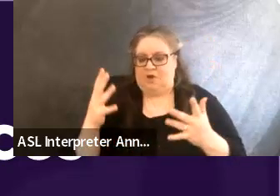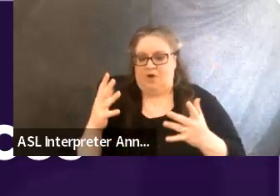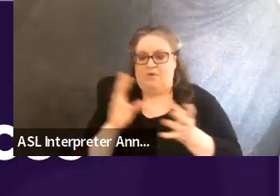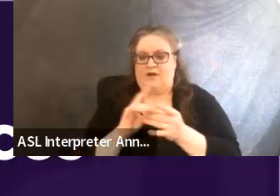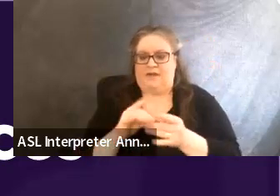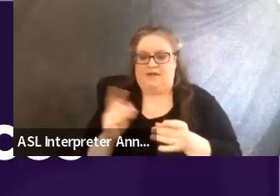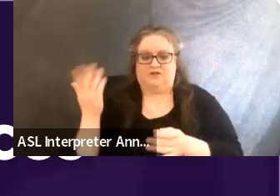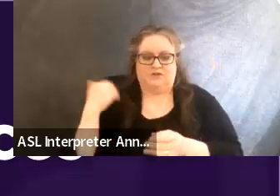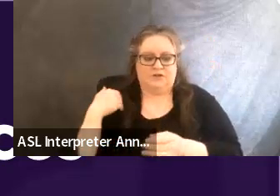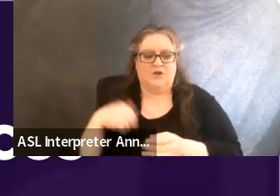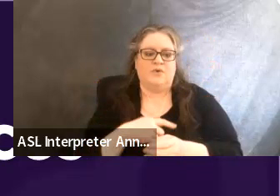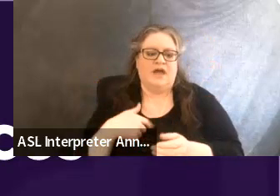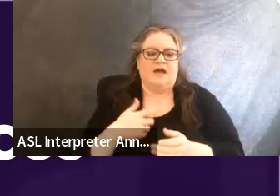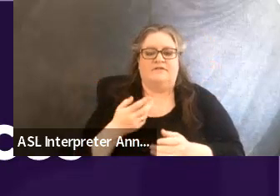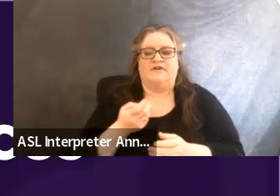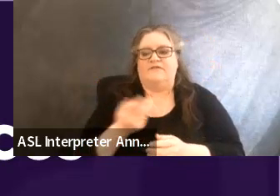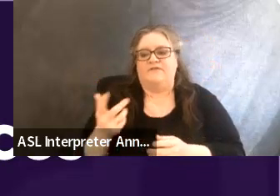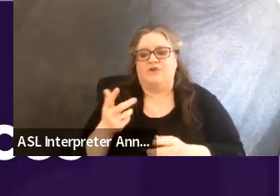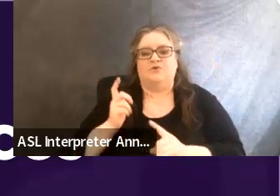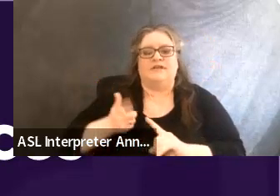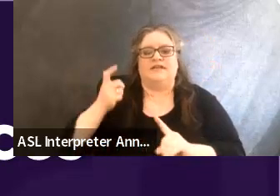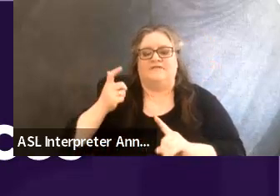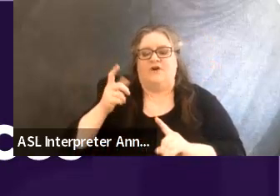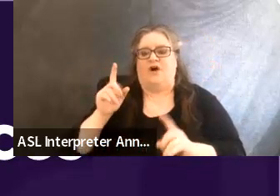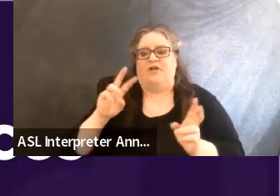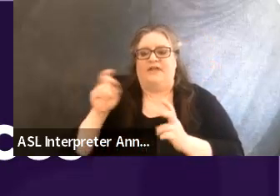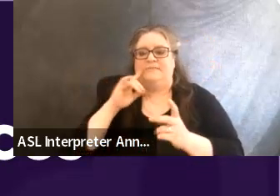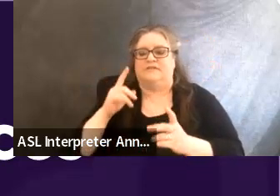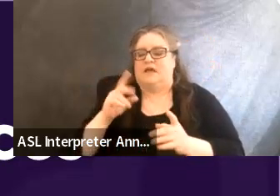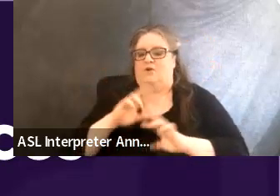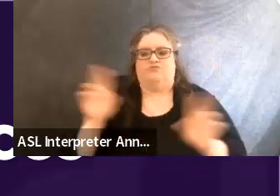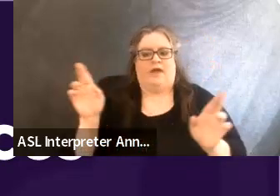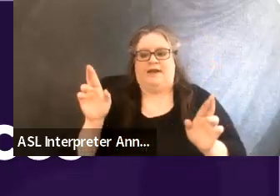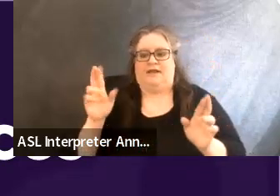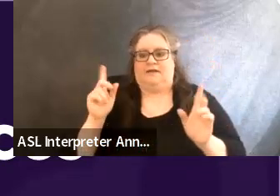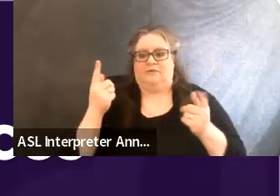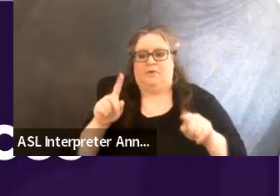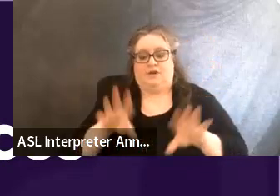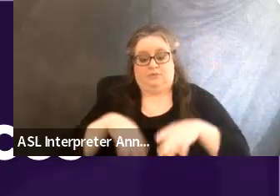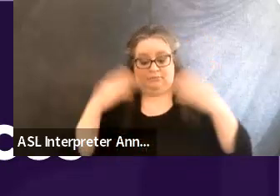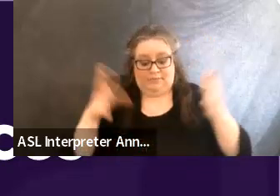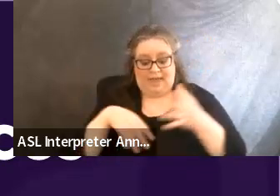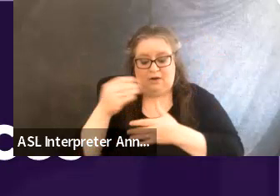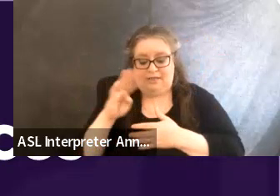we get a few default themes that are accessibility-ready out of the box. There are more available options